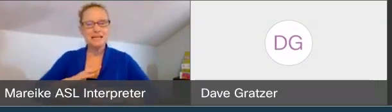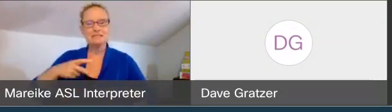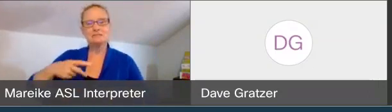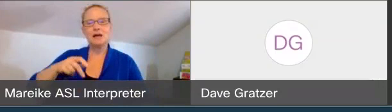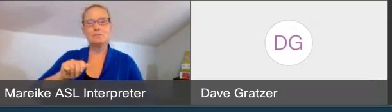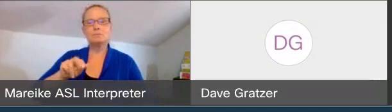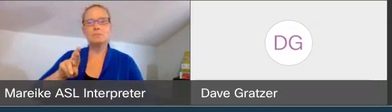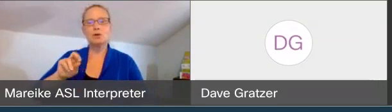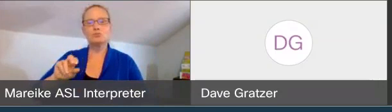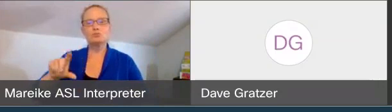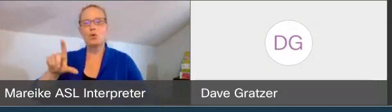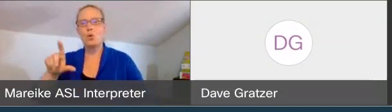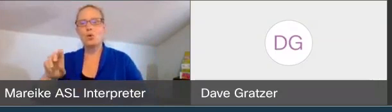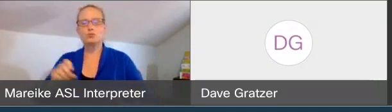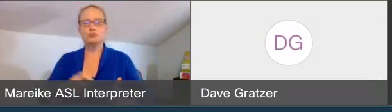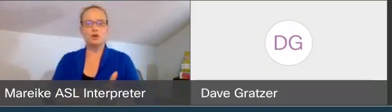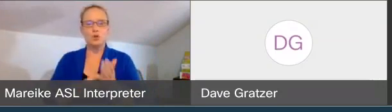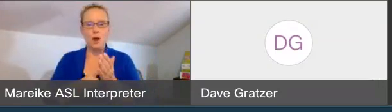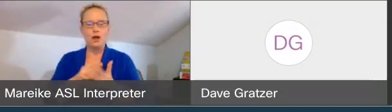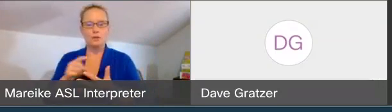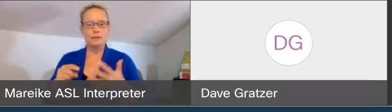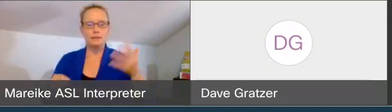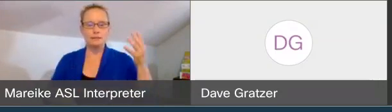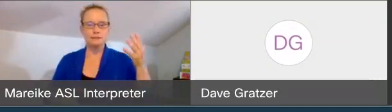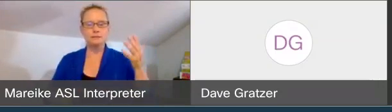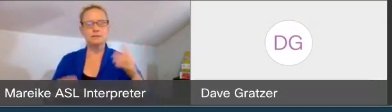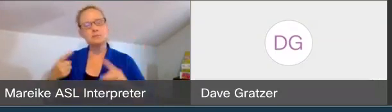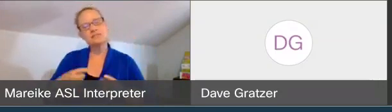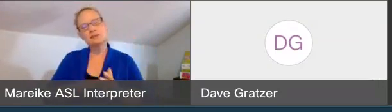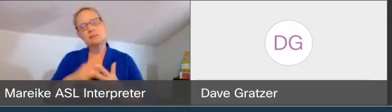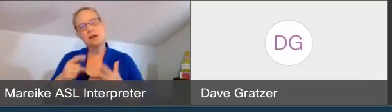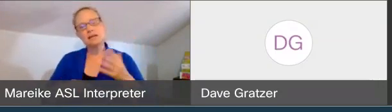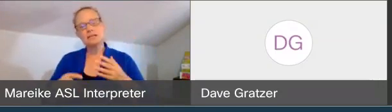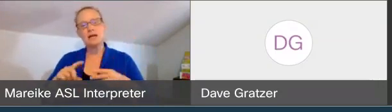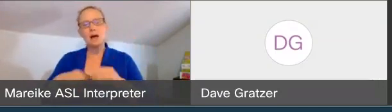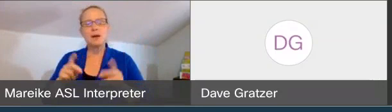So parole has specific mandates about people being in groups for substance use